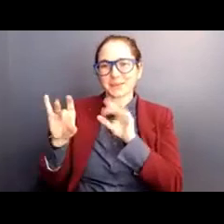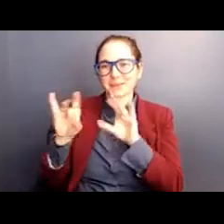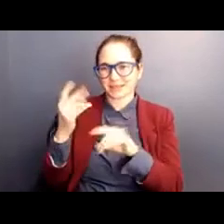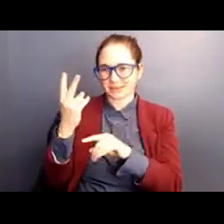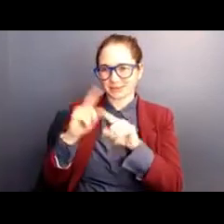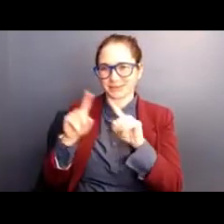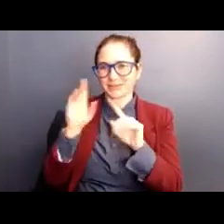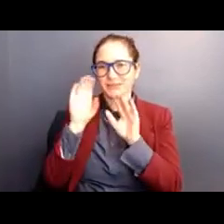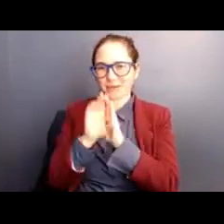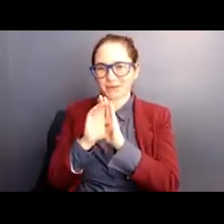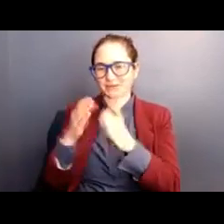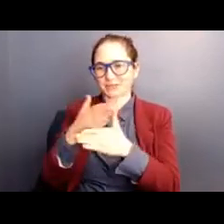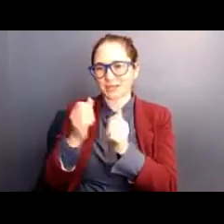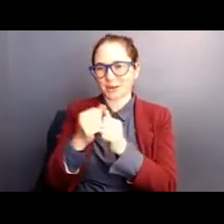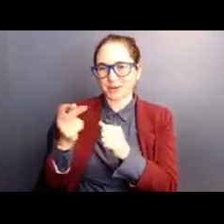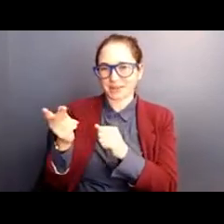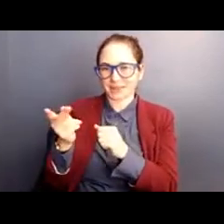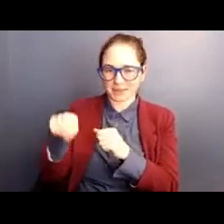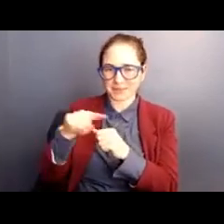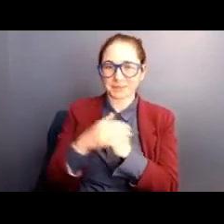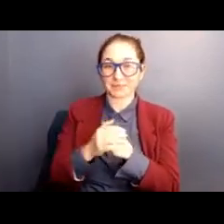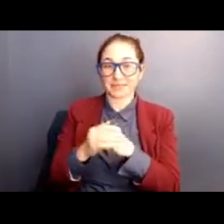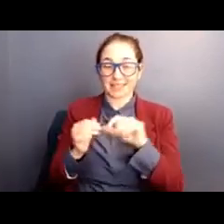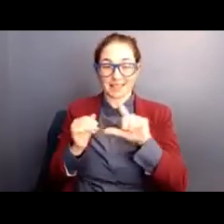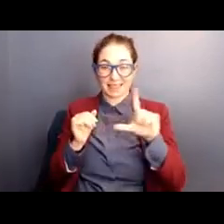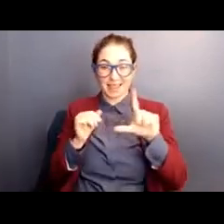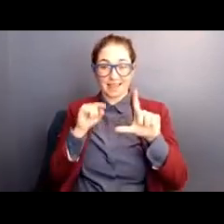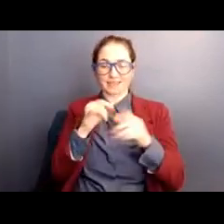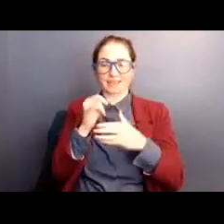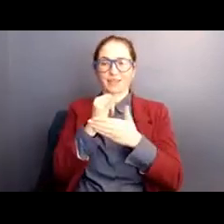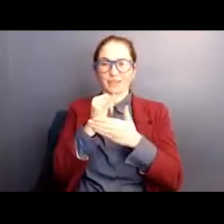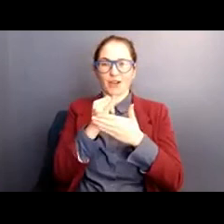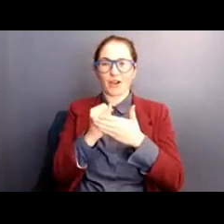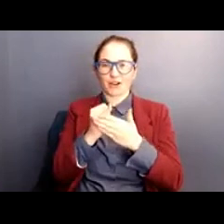you. One on the left is a photo of Travis at the Art Institute.